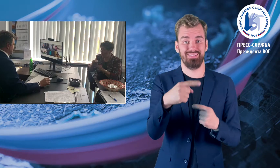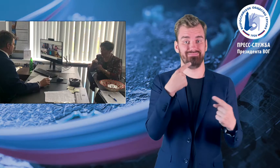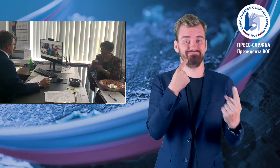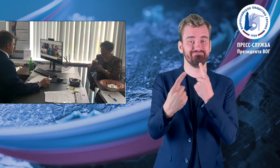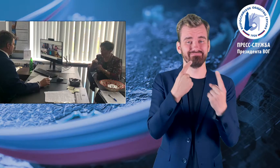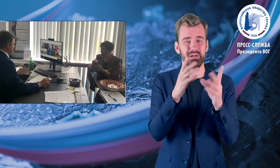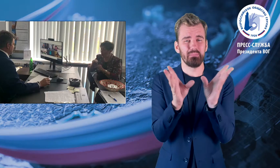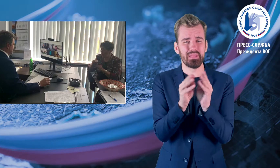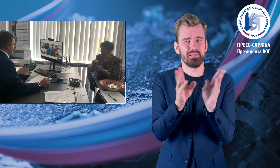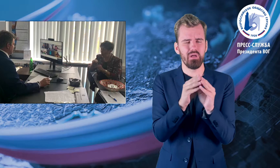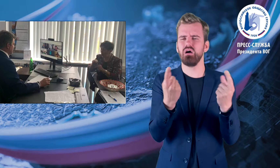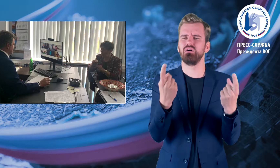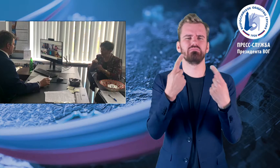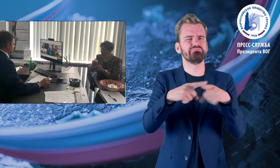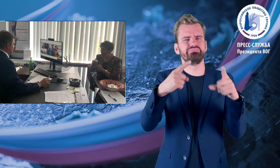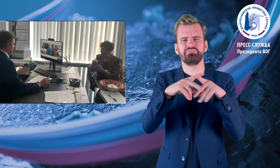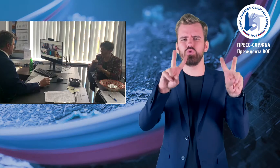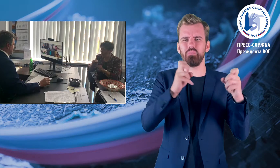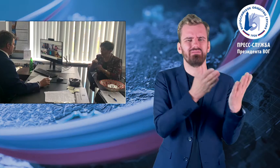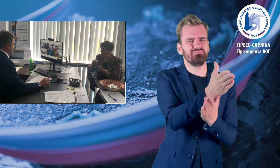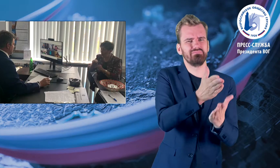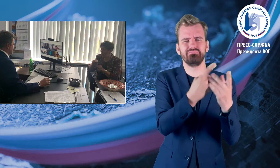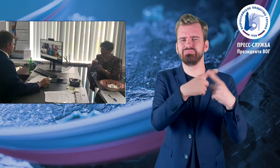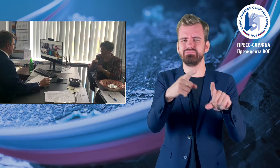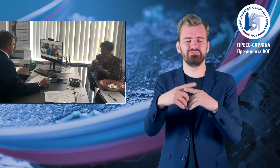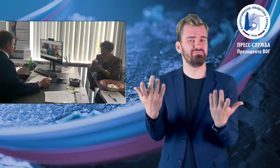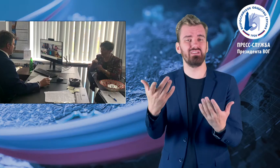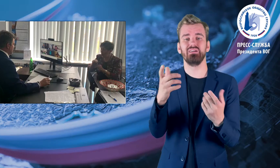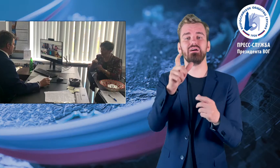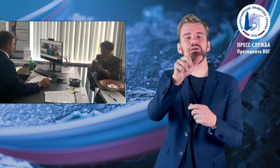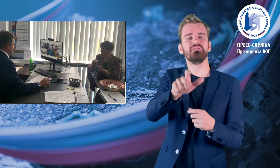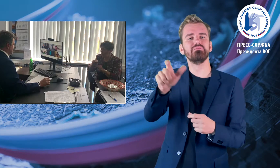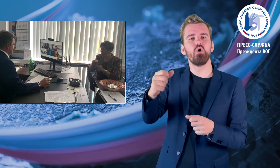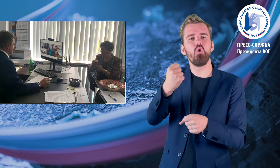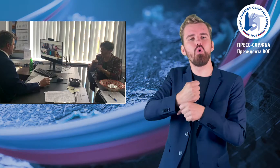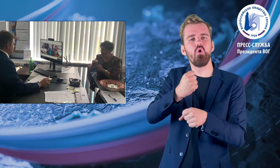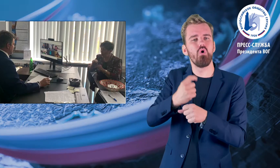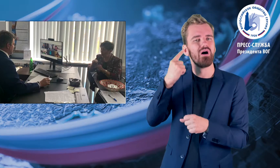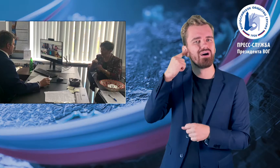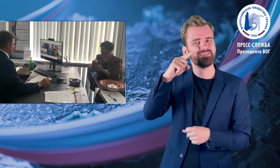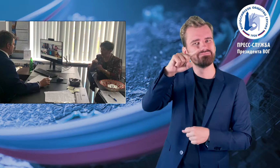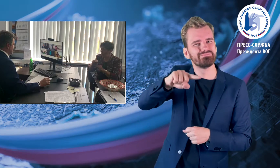As the meeting proceeds, other topics were also raised: